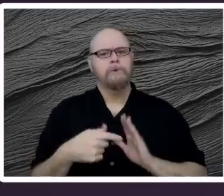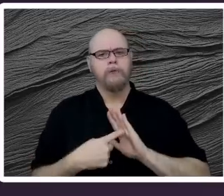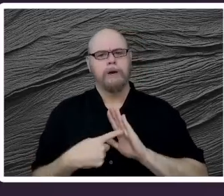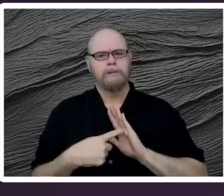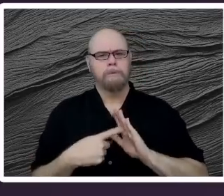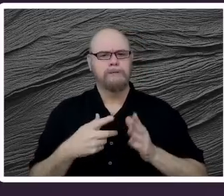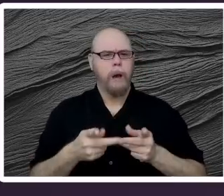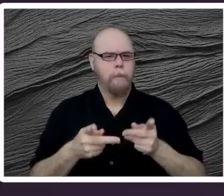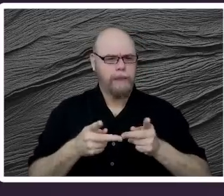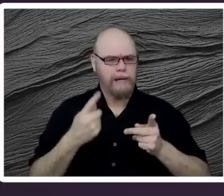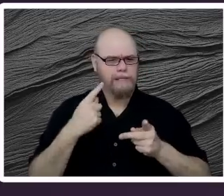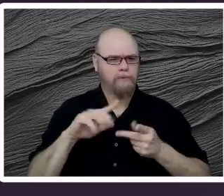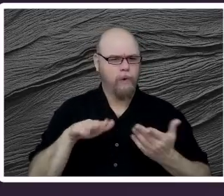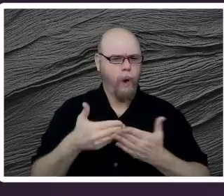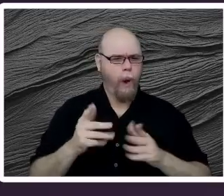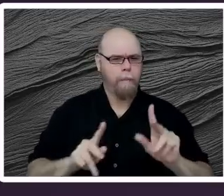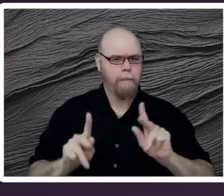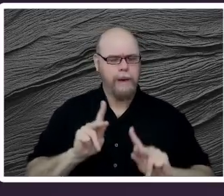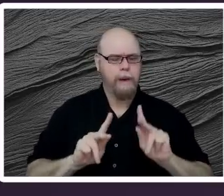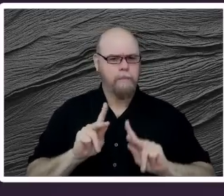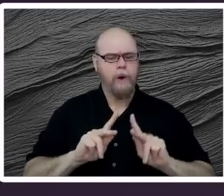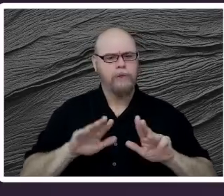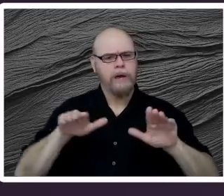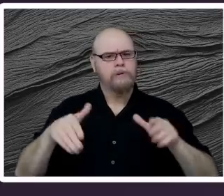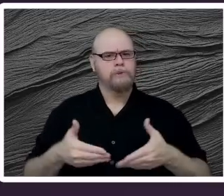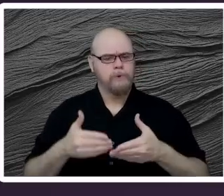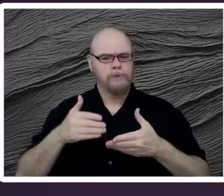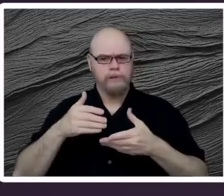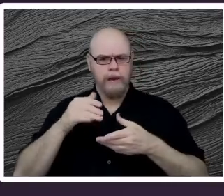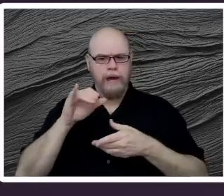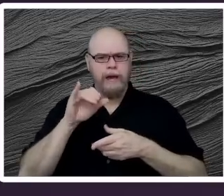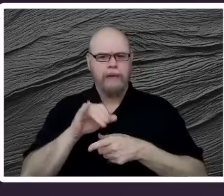Introducing the National Museum of African American History and Culture, which is about